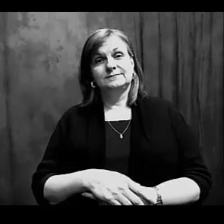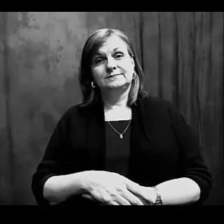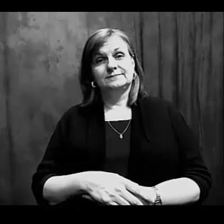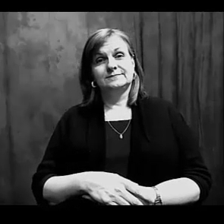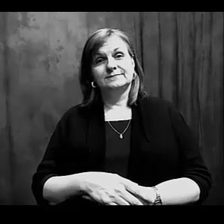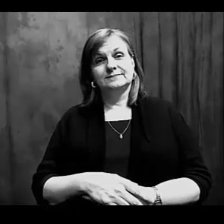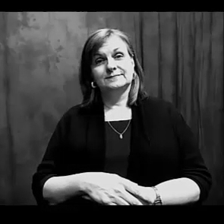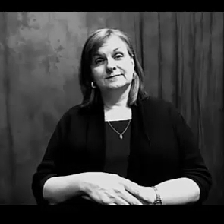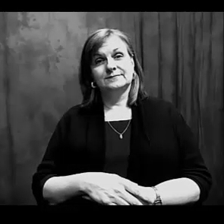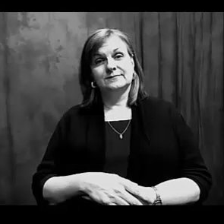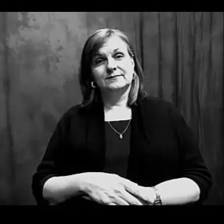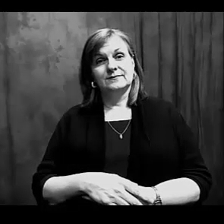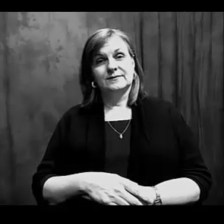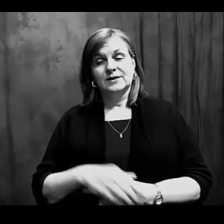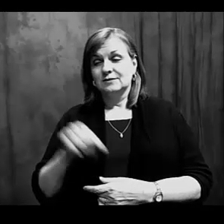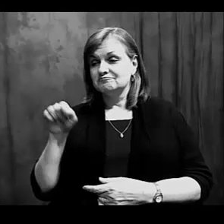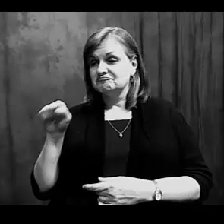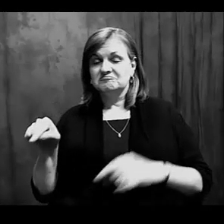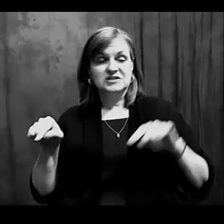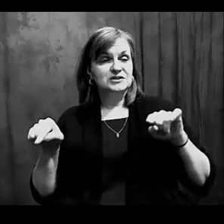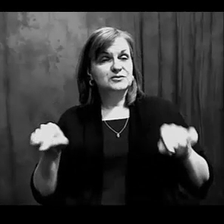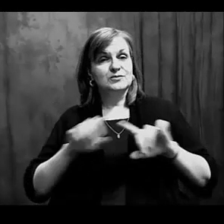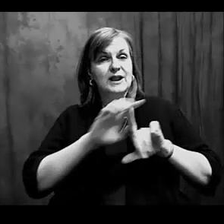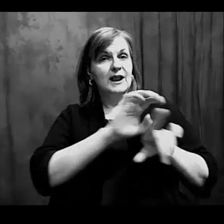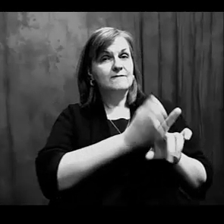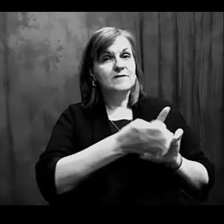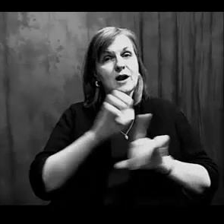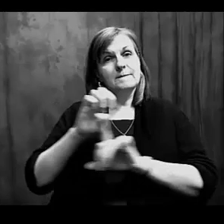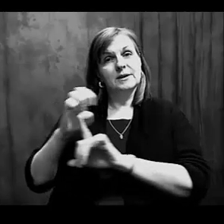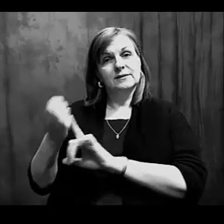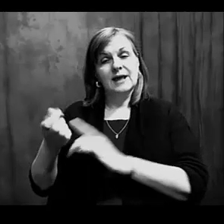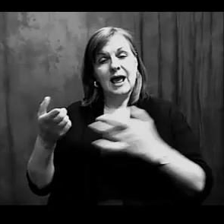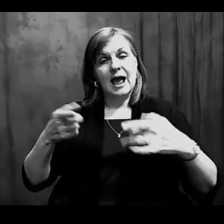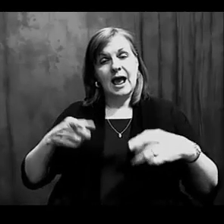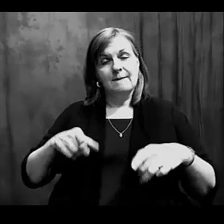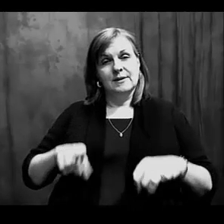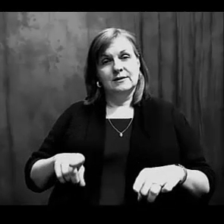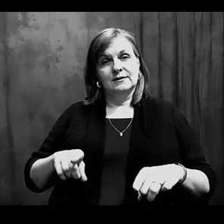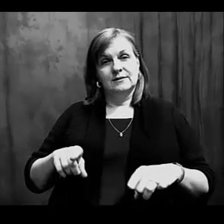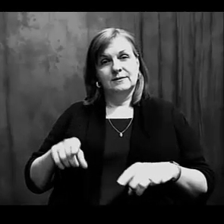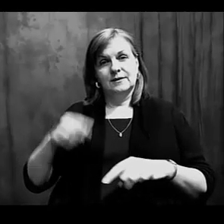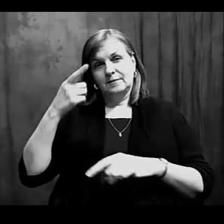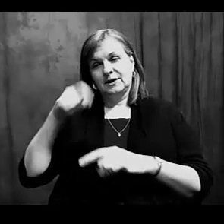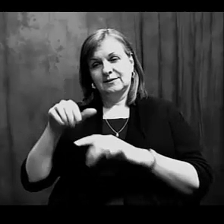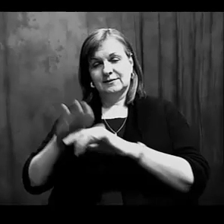right? so these two different environments are actually because